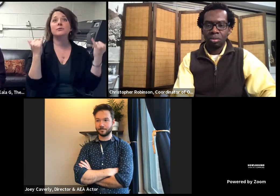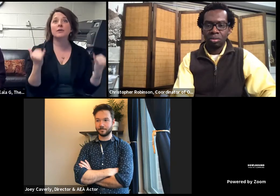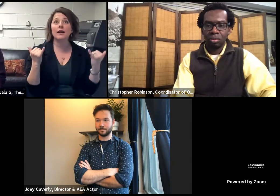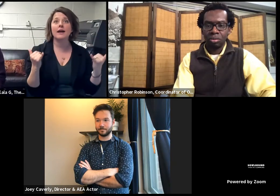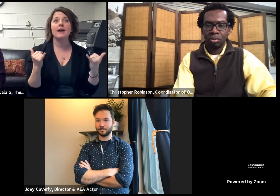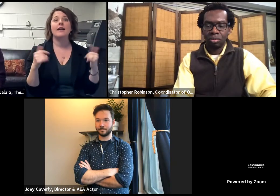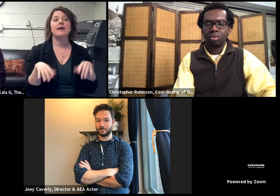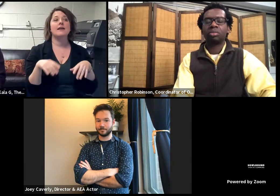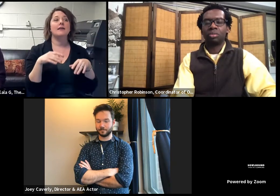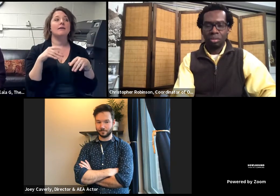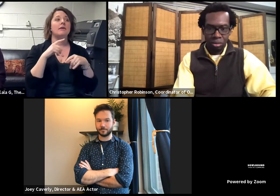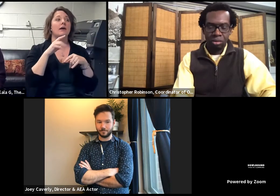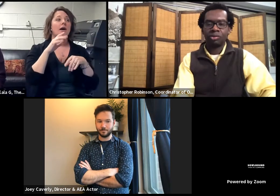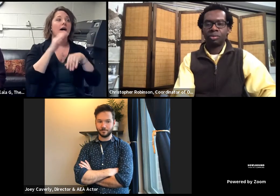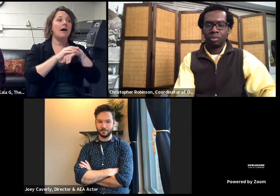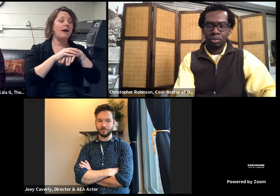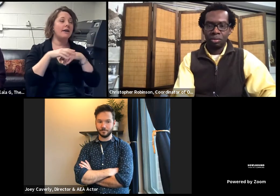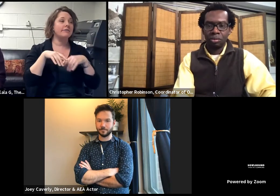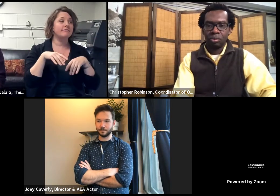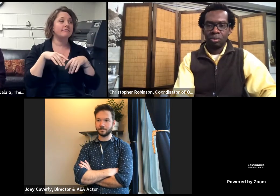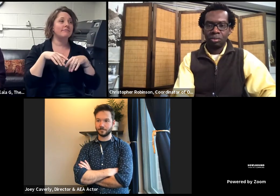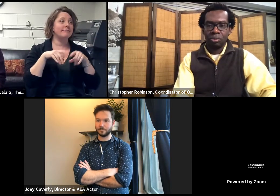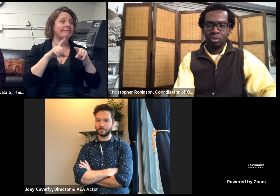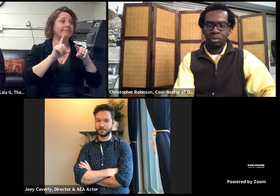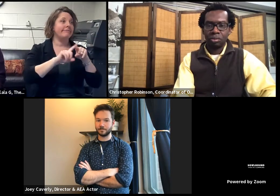The big focus on diversity right now, it's a great thing,